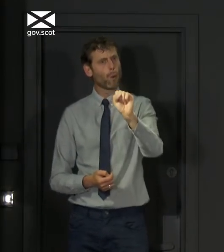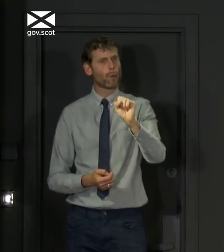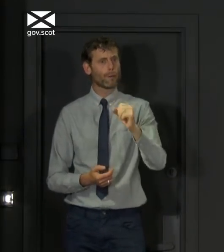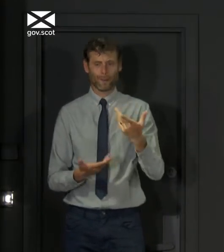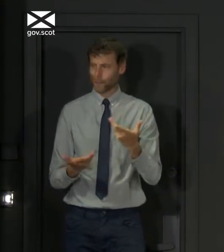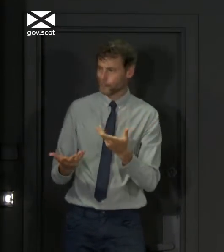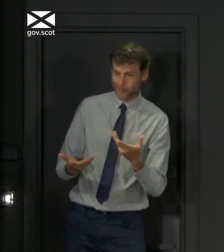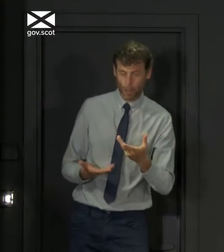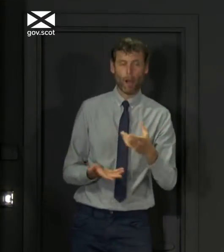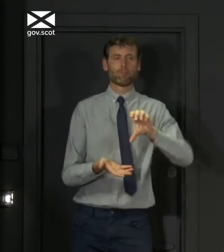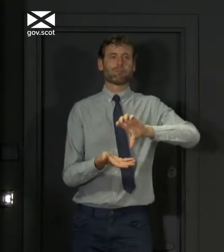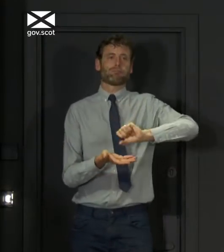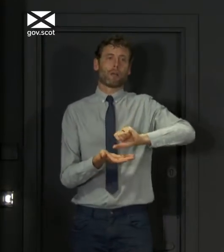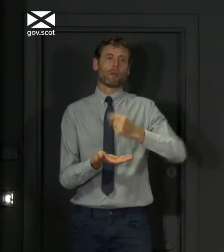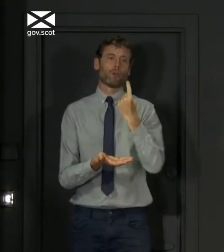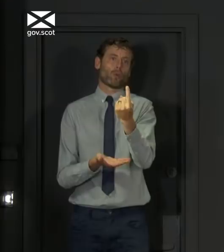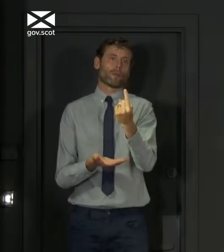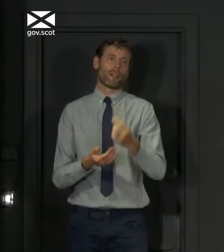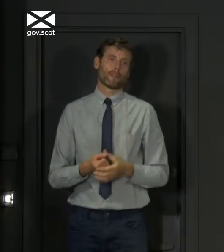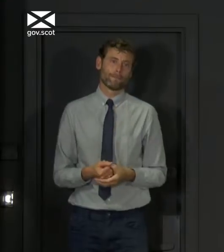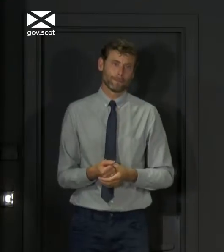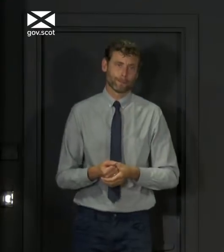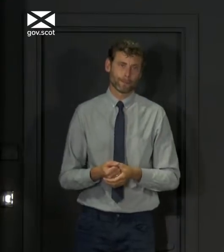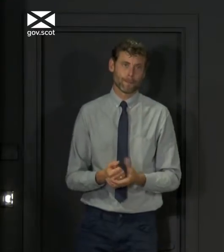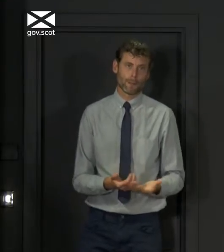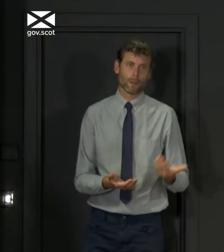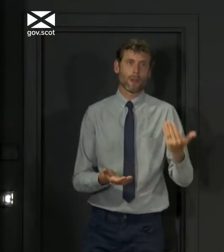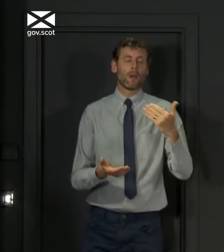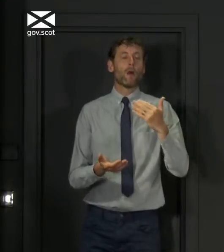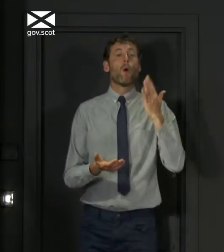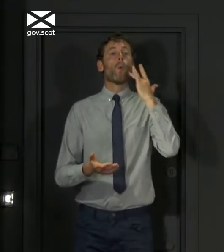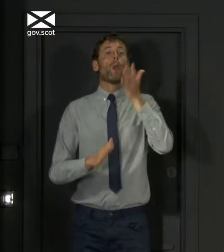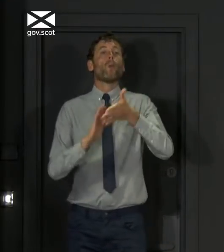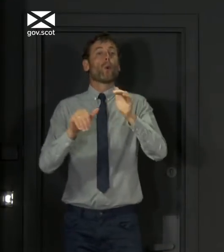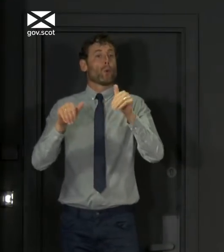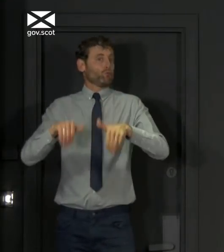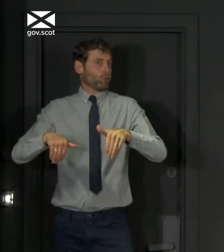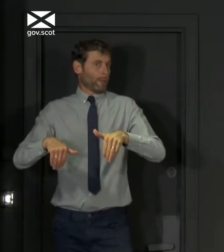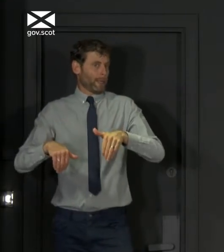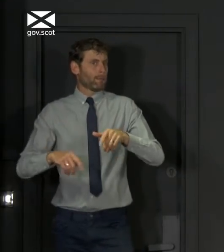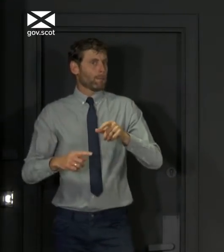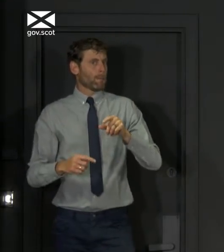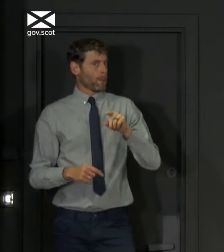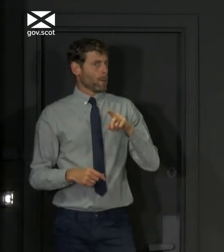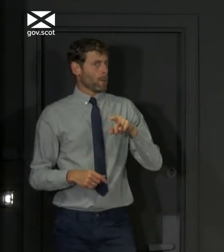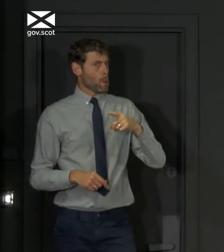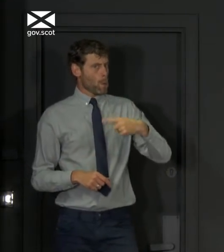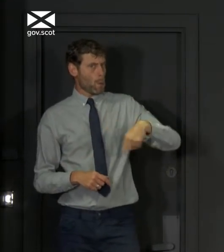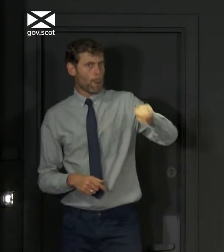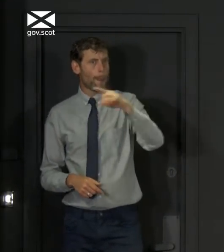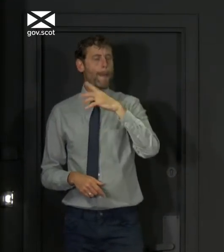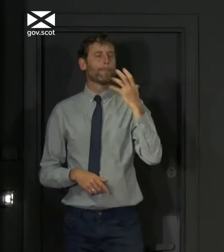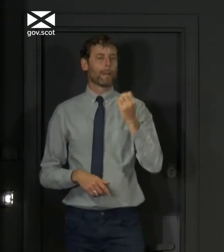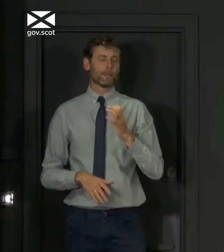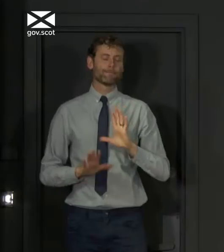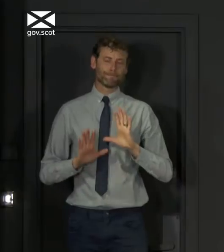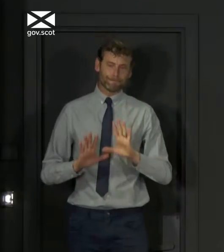that is available. And finally, when we are out shopping, all of us need to remain patient and polite.